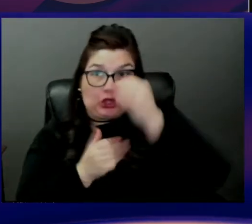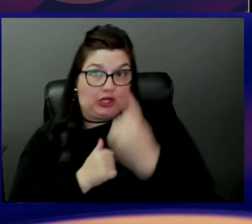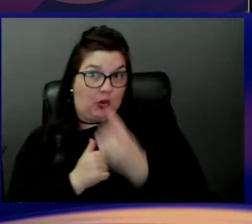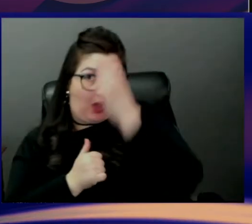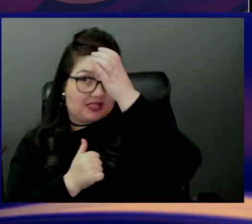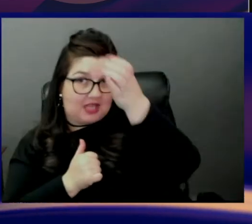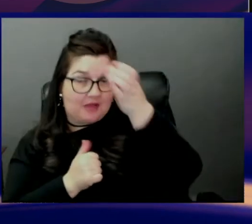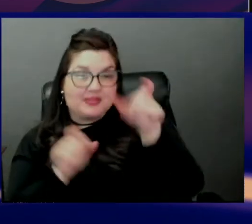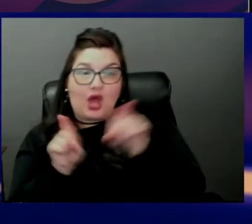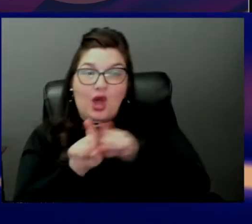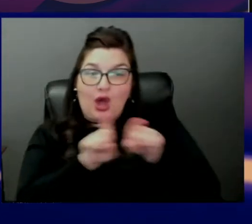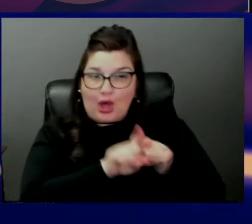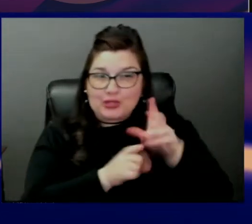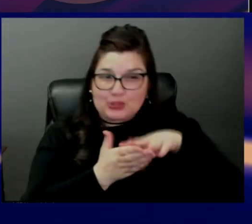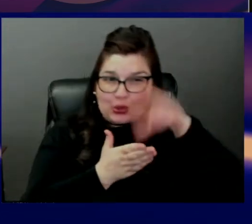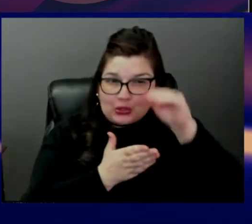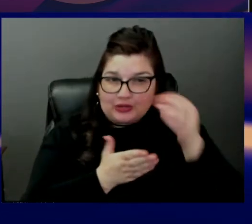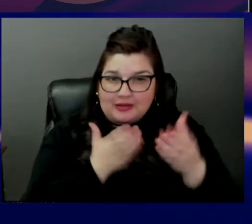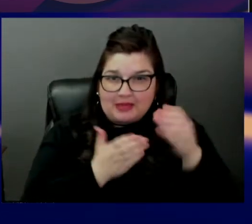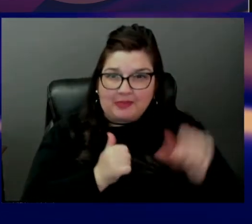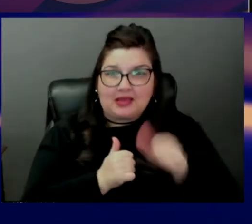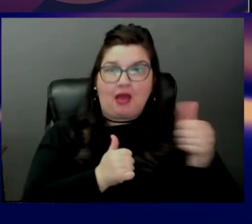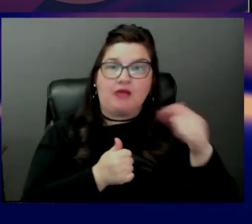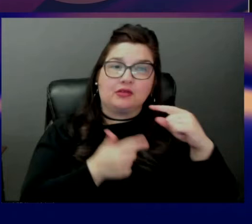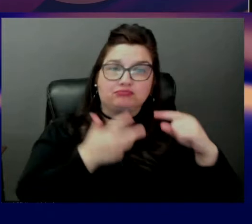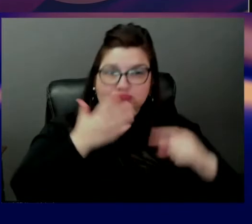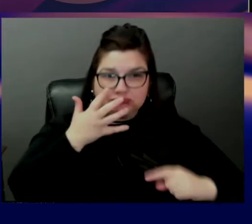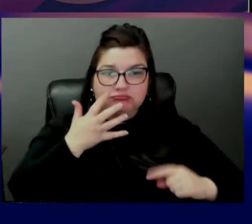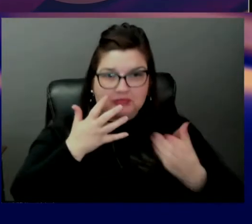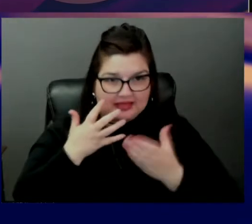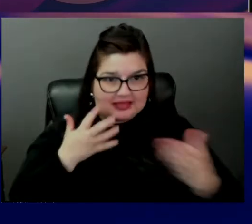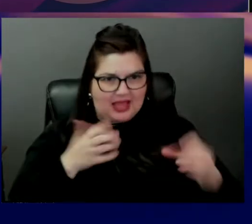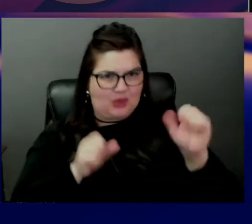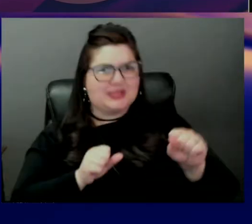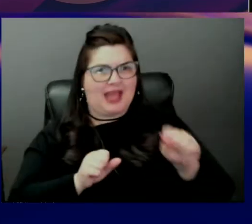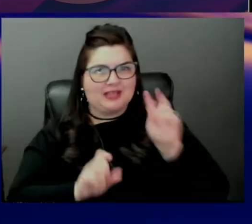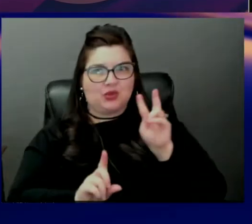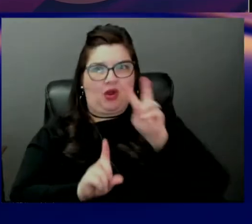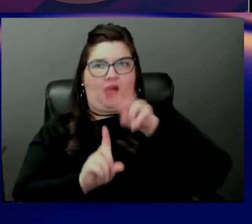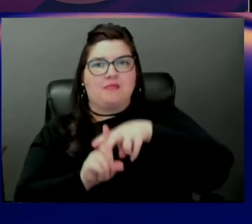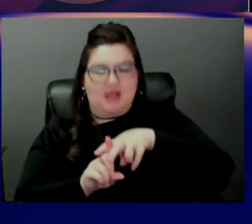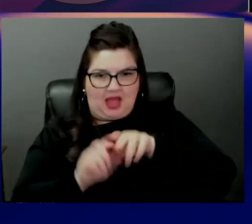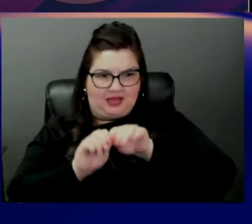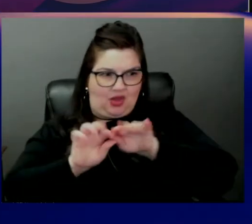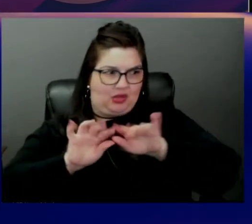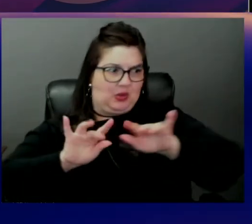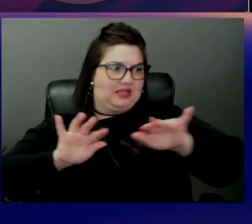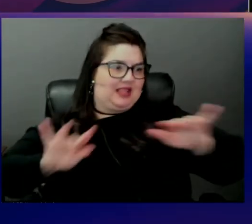some other maybe tangential things. Oh, for sure. Like you're applying it all across the board and that's, with the certifications,